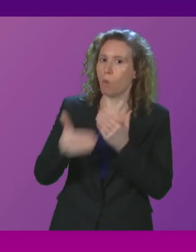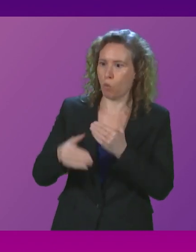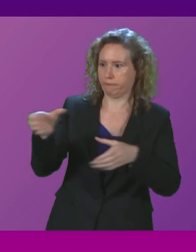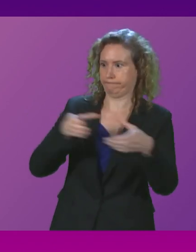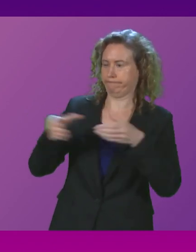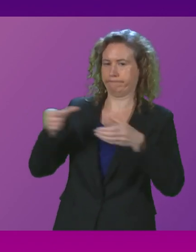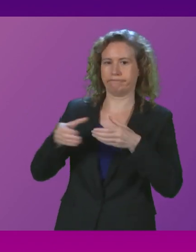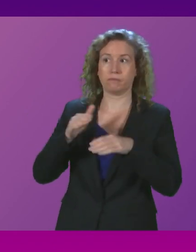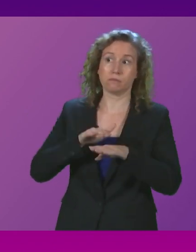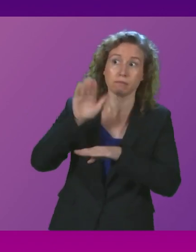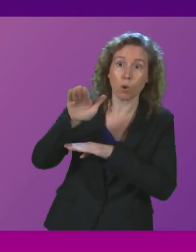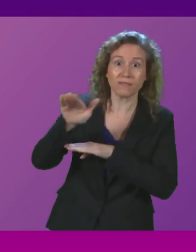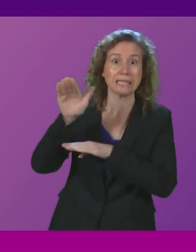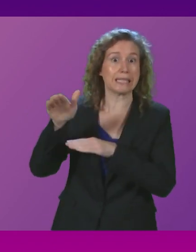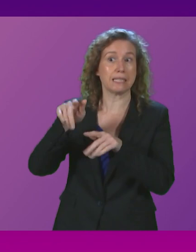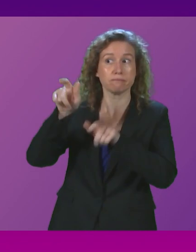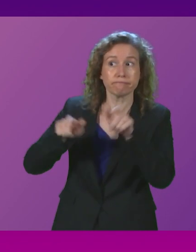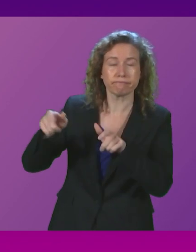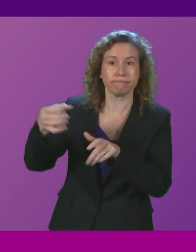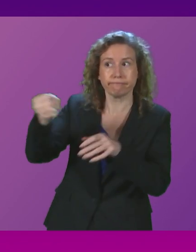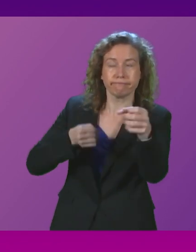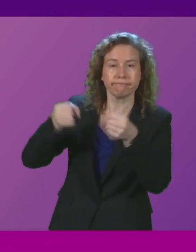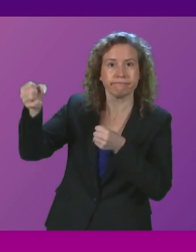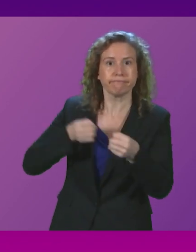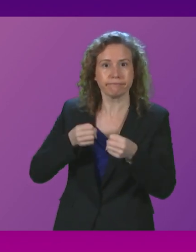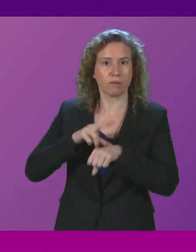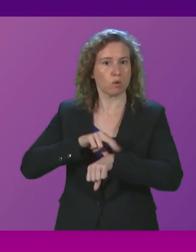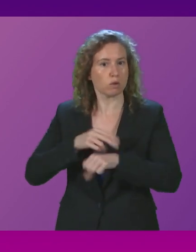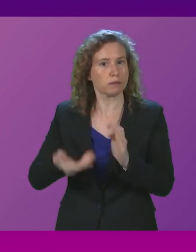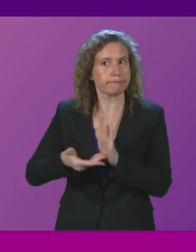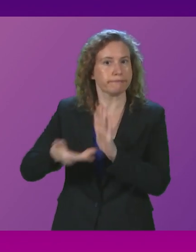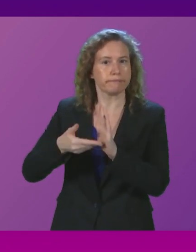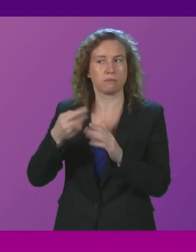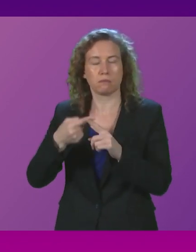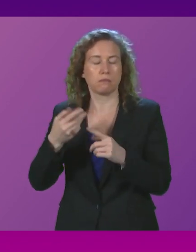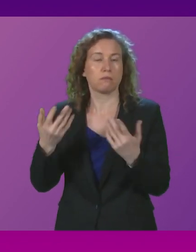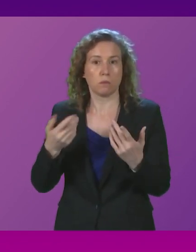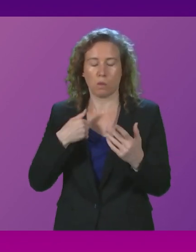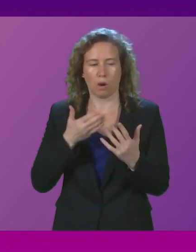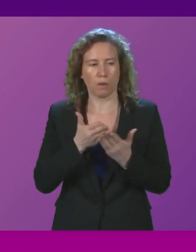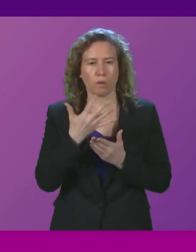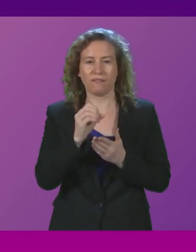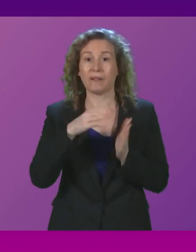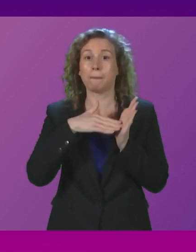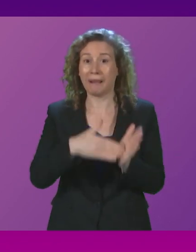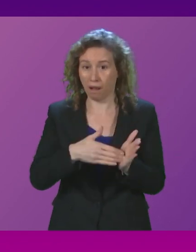including overseas recruitment, and are taking action through the £50 million urgent and